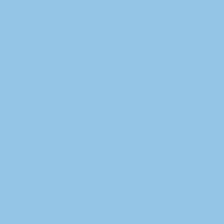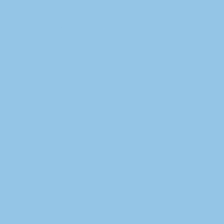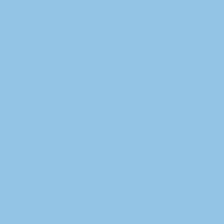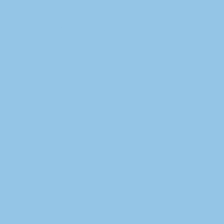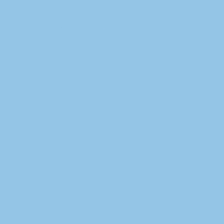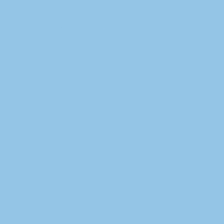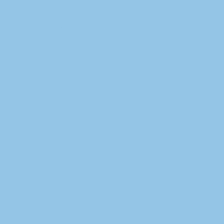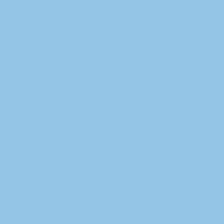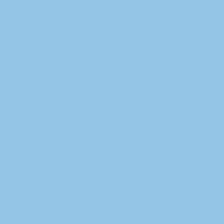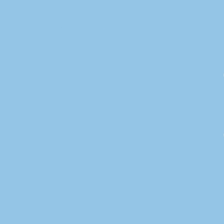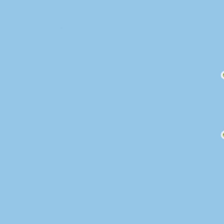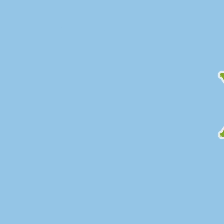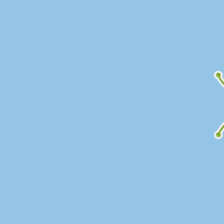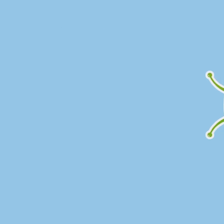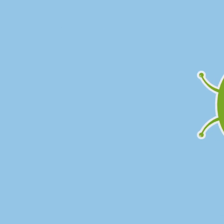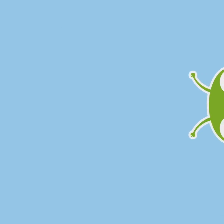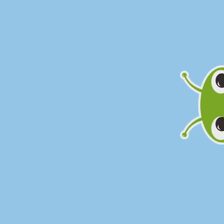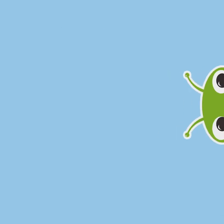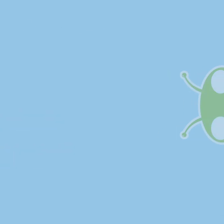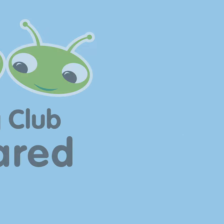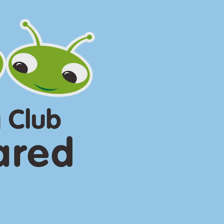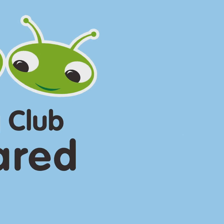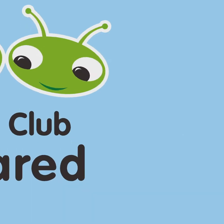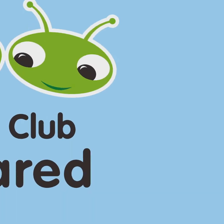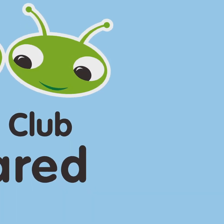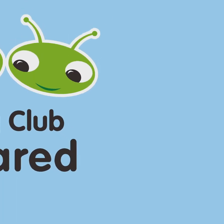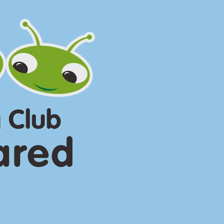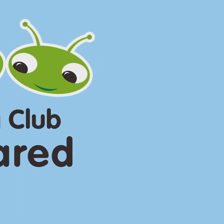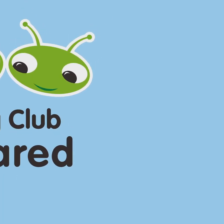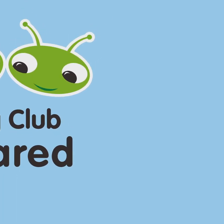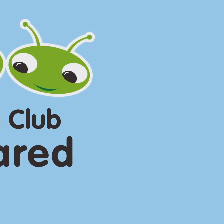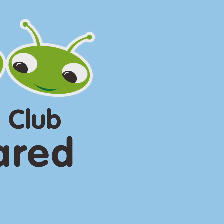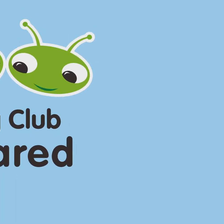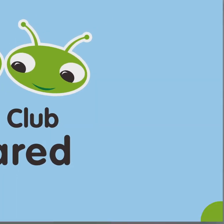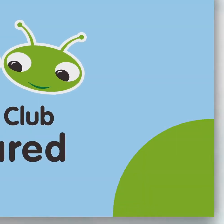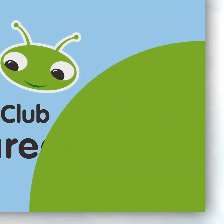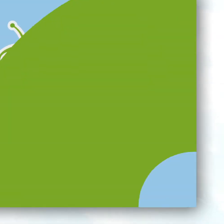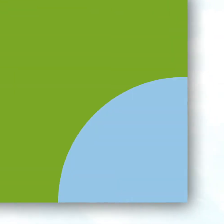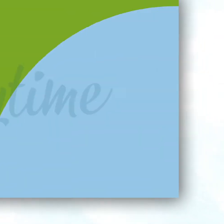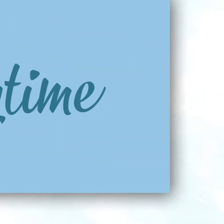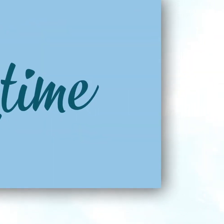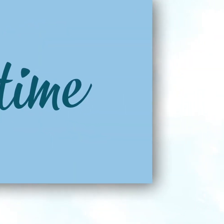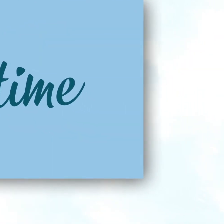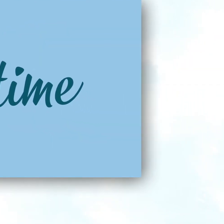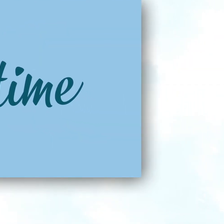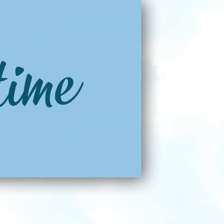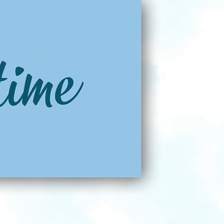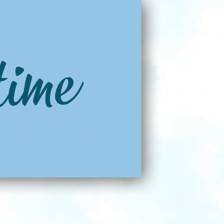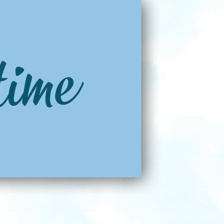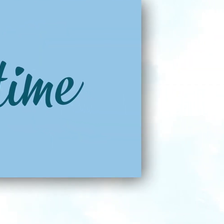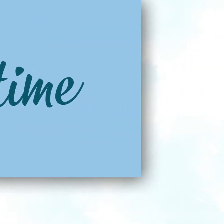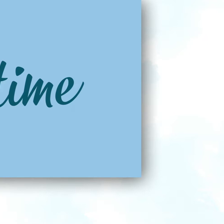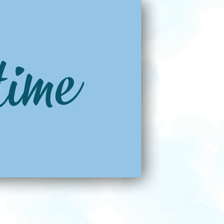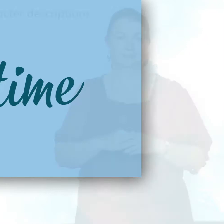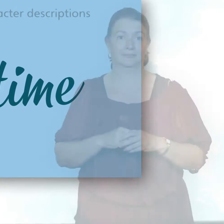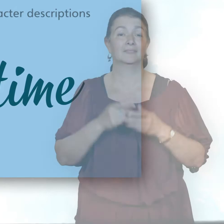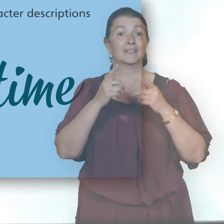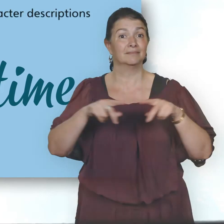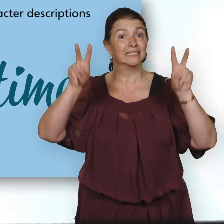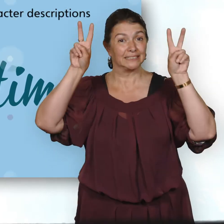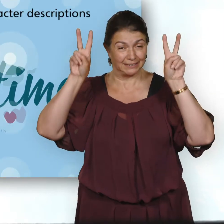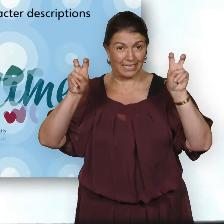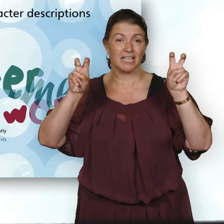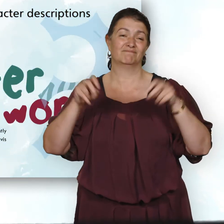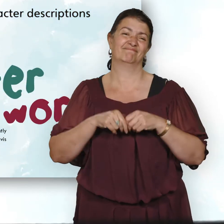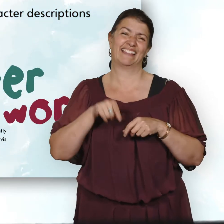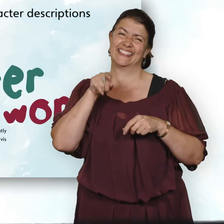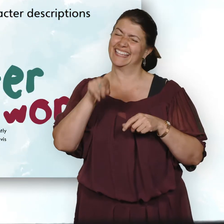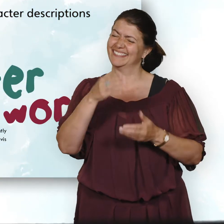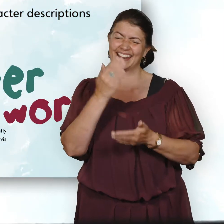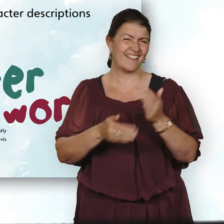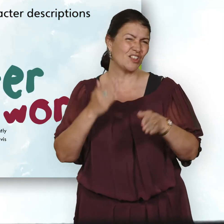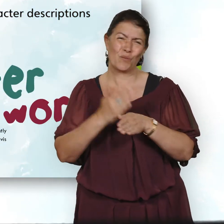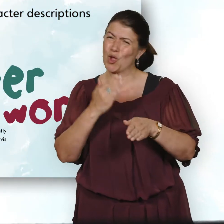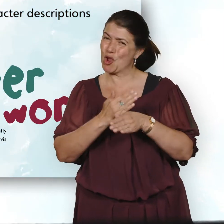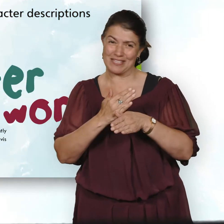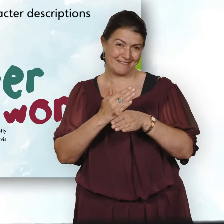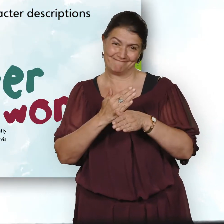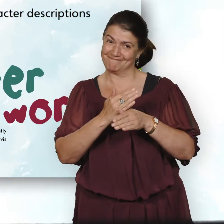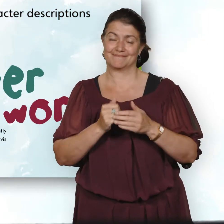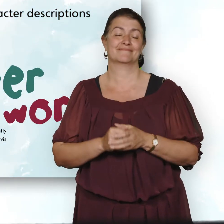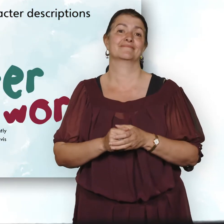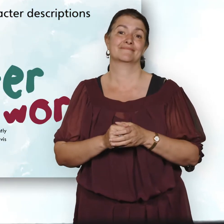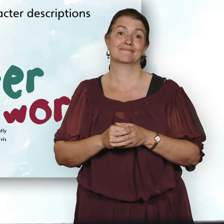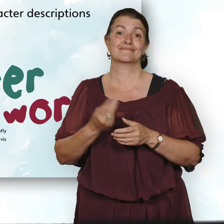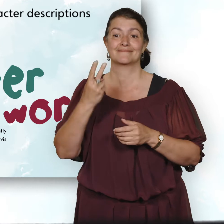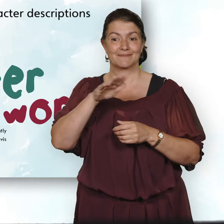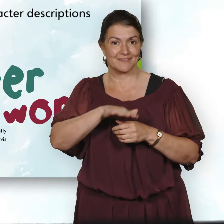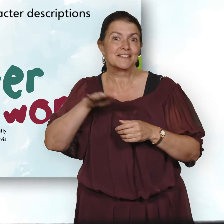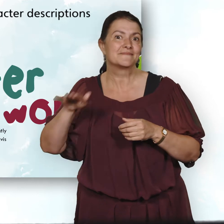That’ll Never Work! Written by Peter Bently